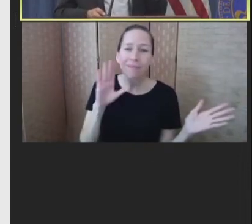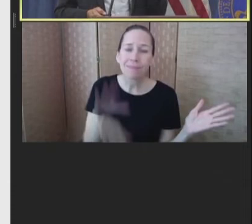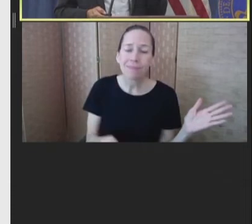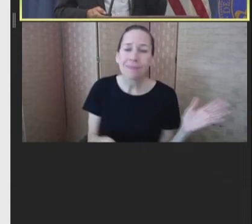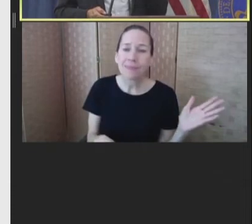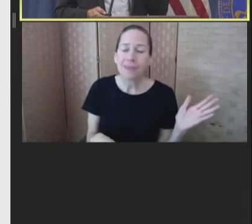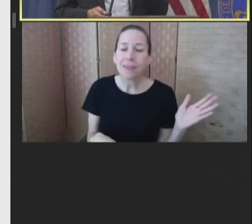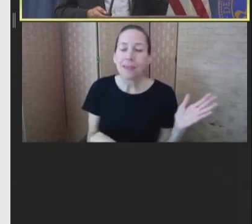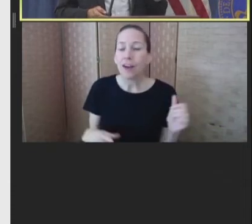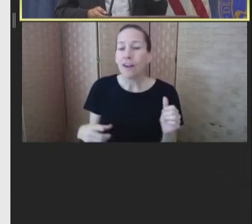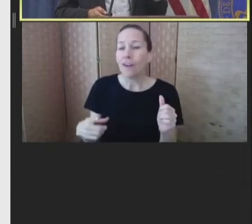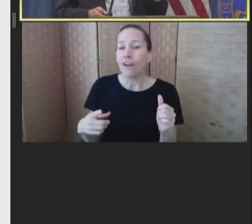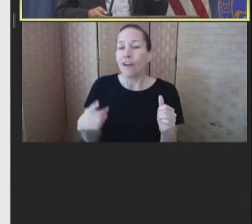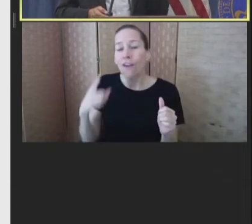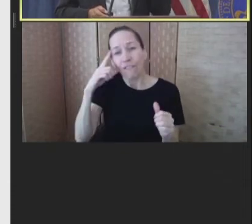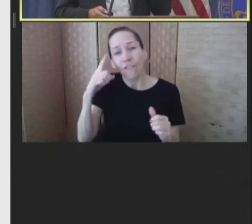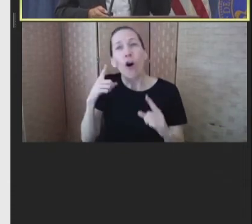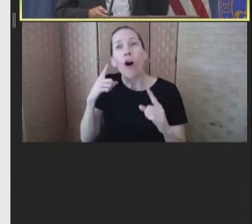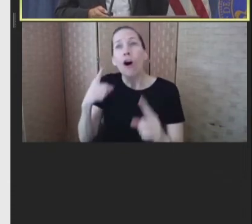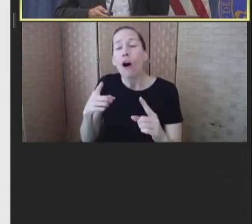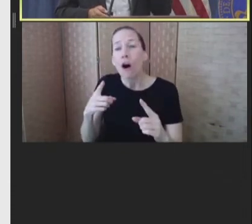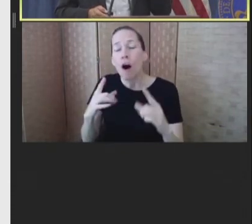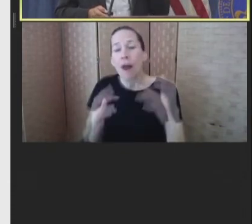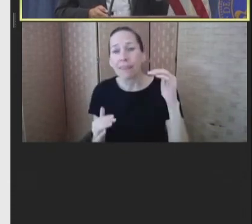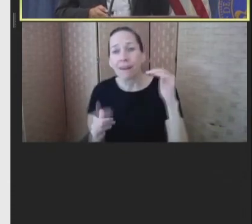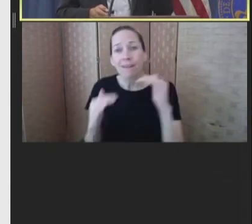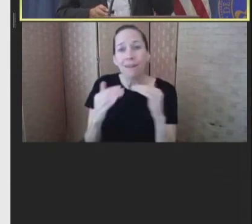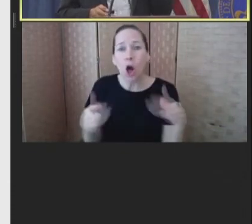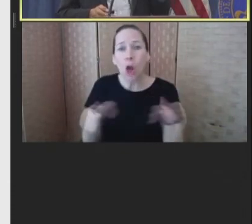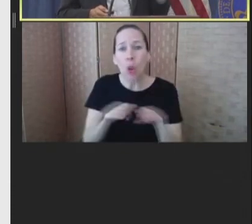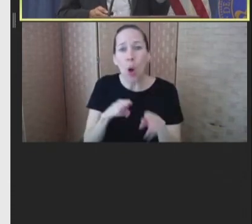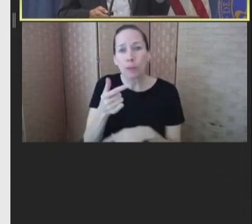right? And that's a data issue. So you have to stratify, stratify, stratify.